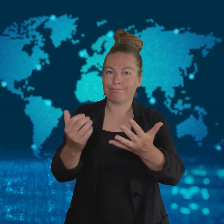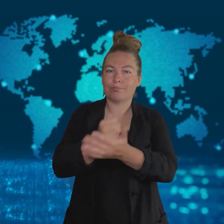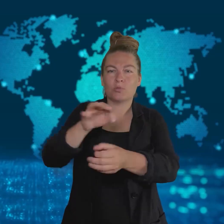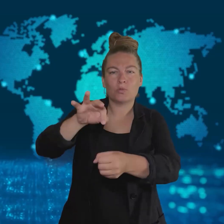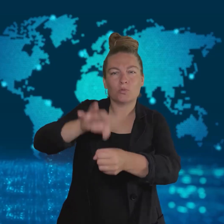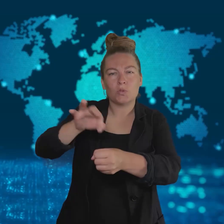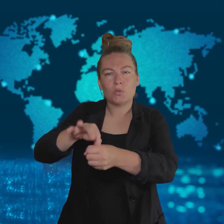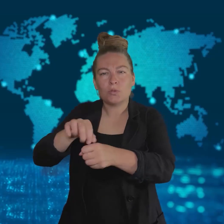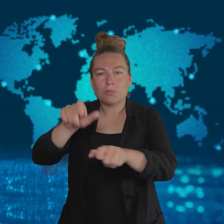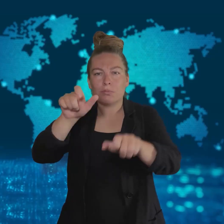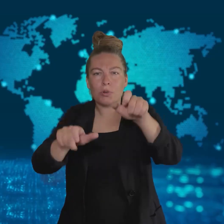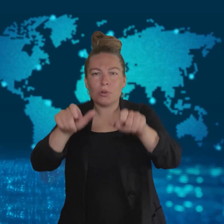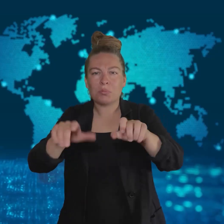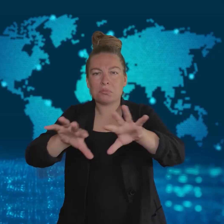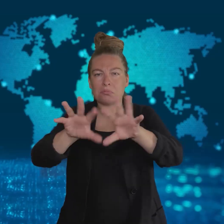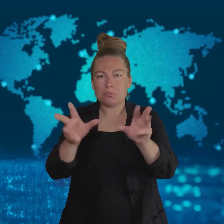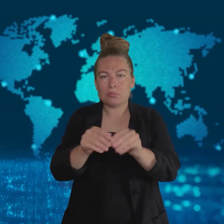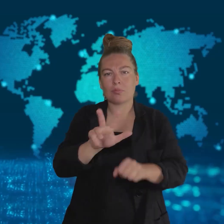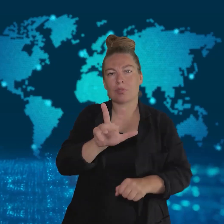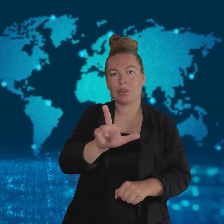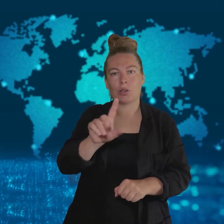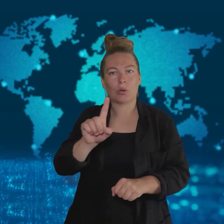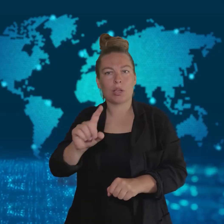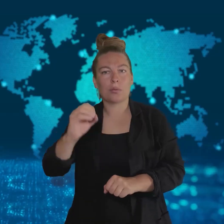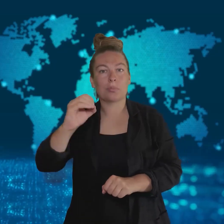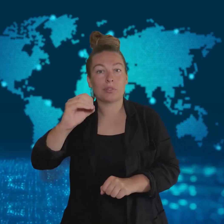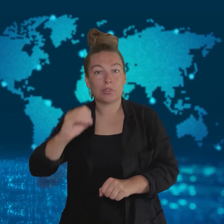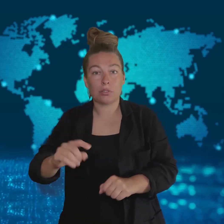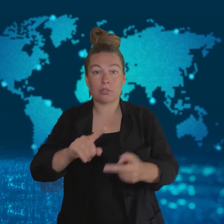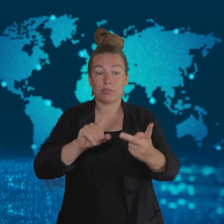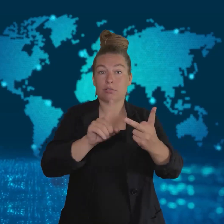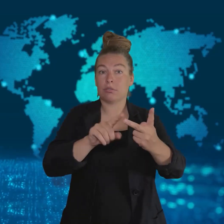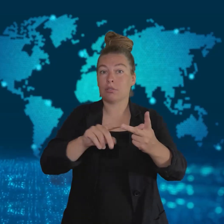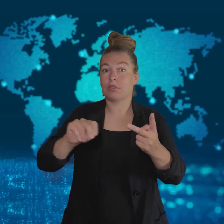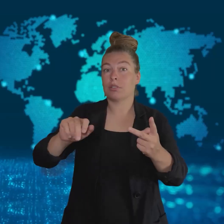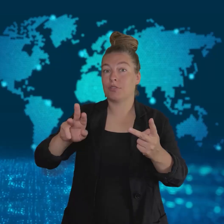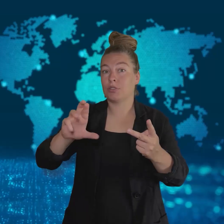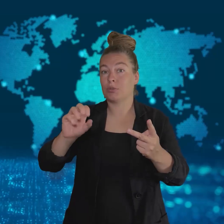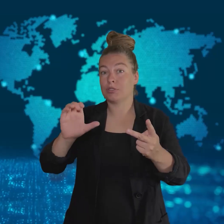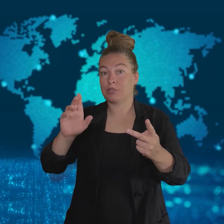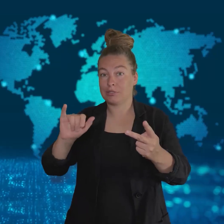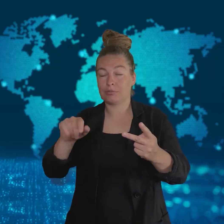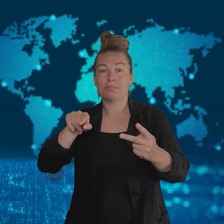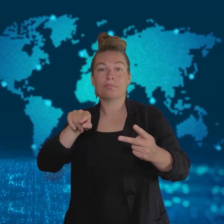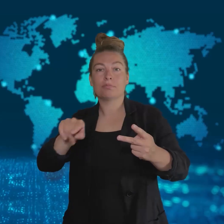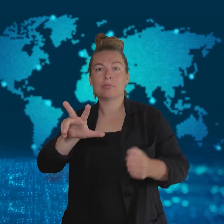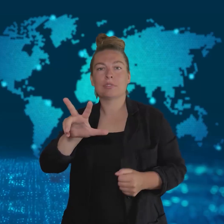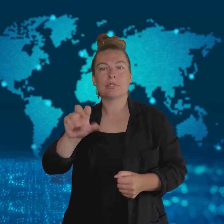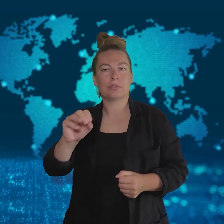following a first round vote on May 18th.